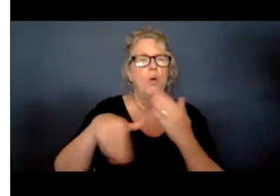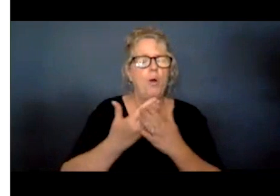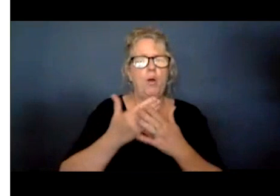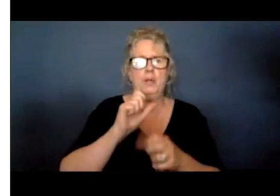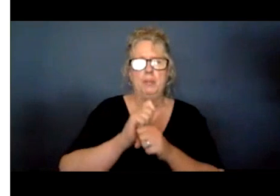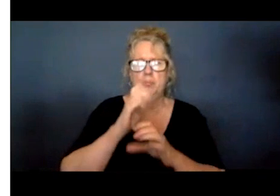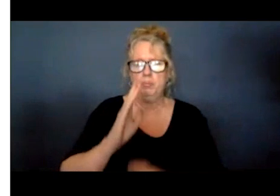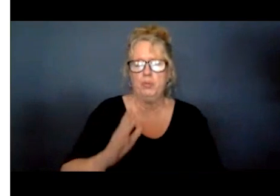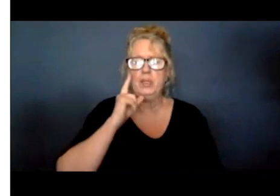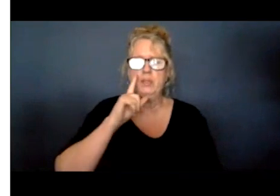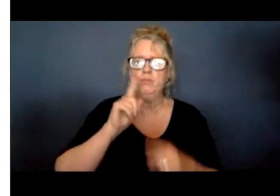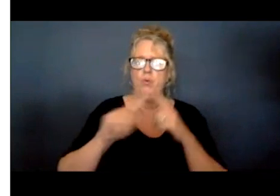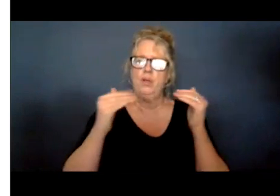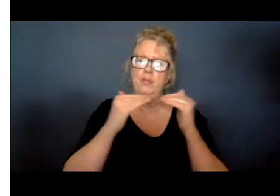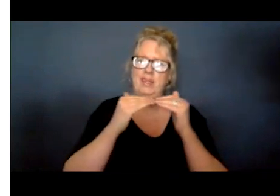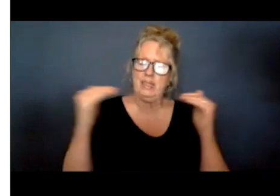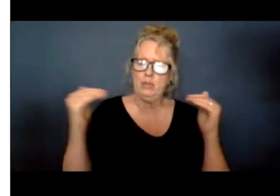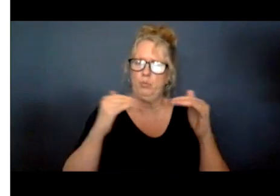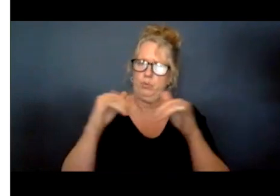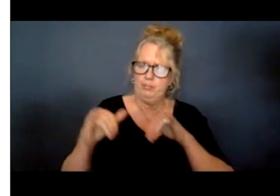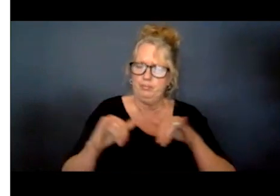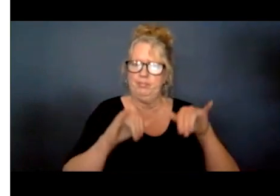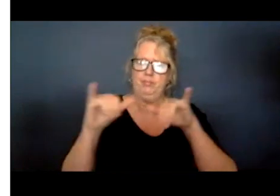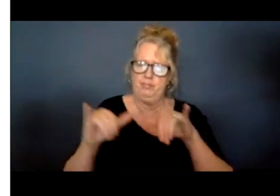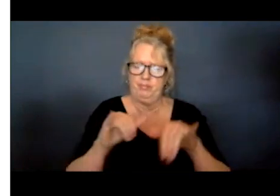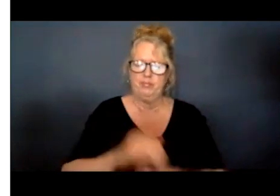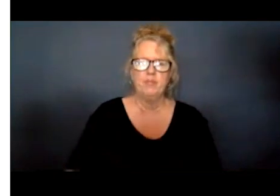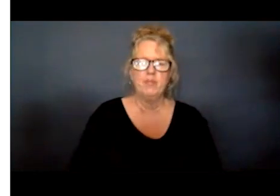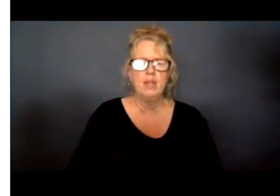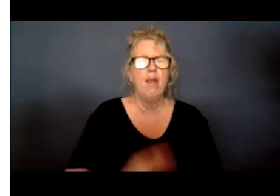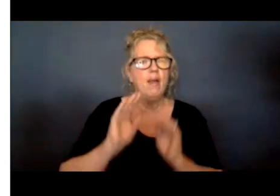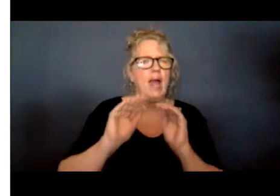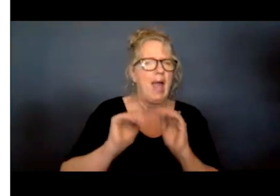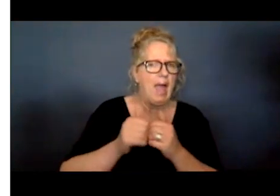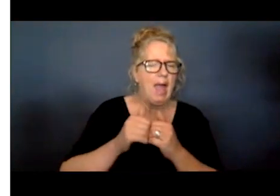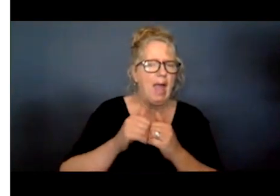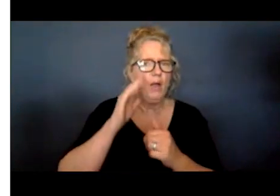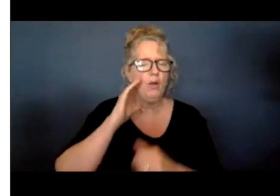their talents on an equal footing. So how are assistive technologies and